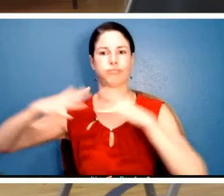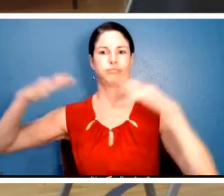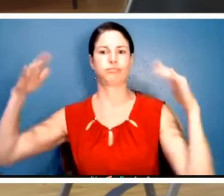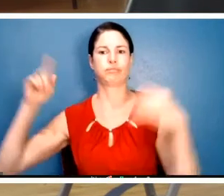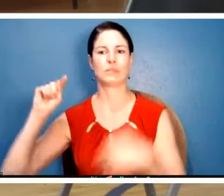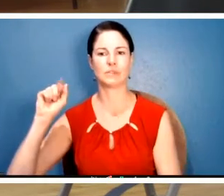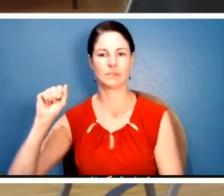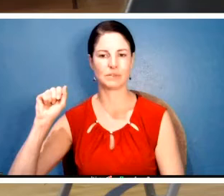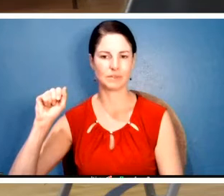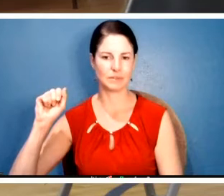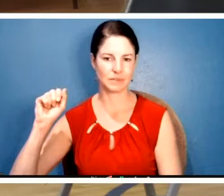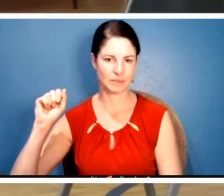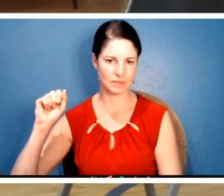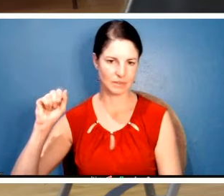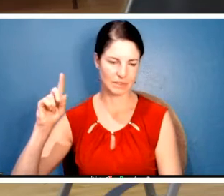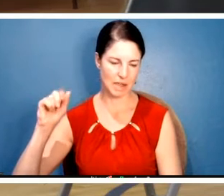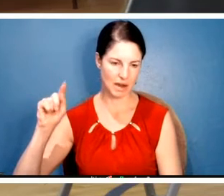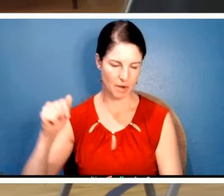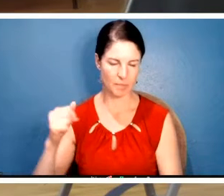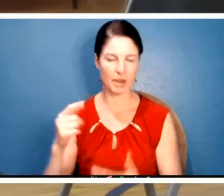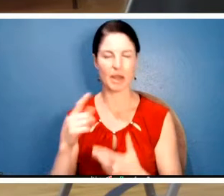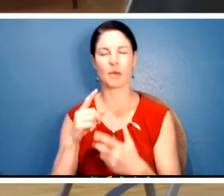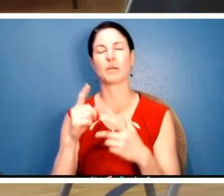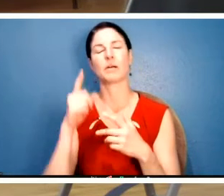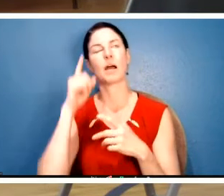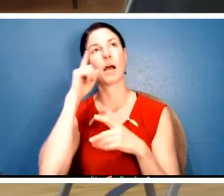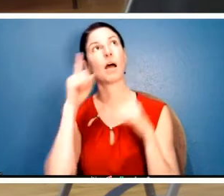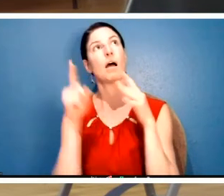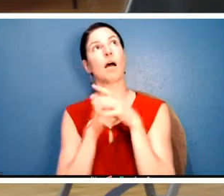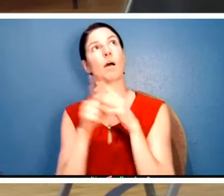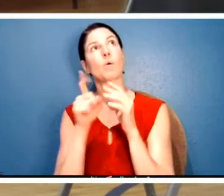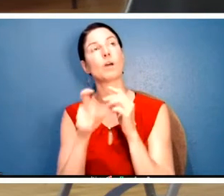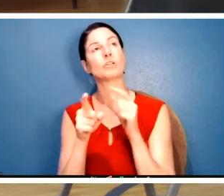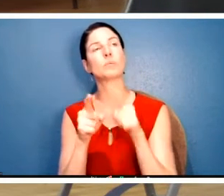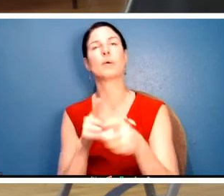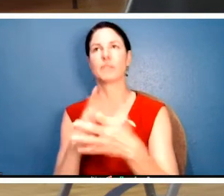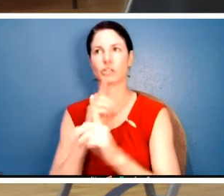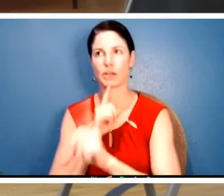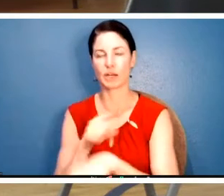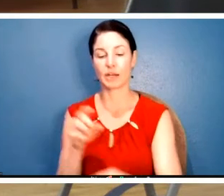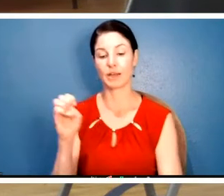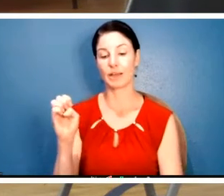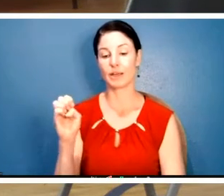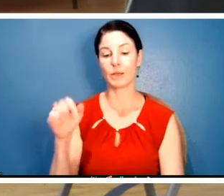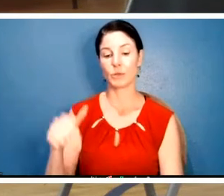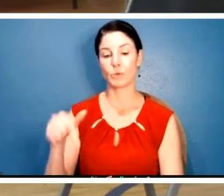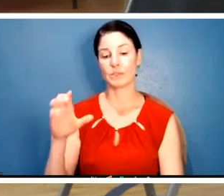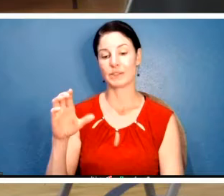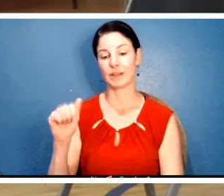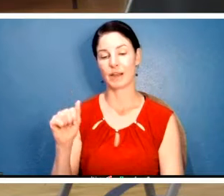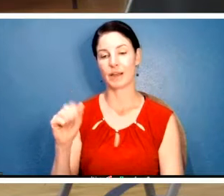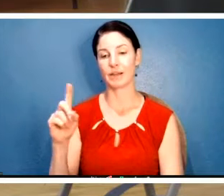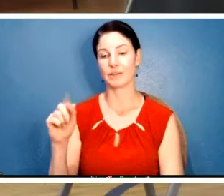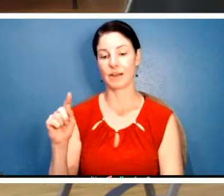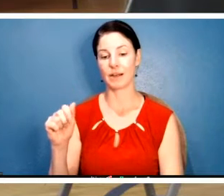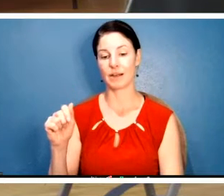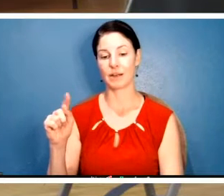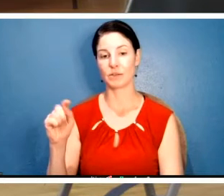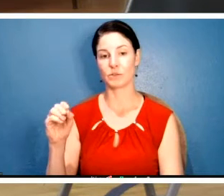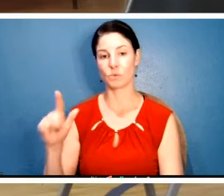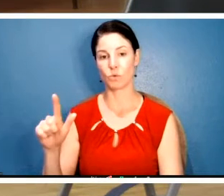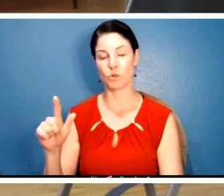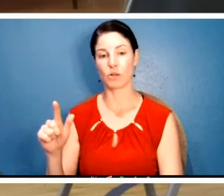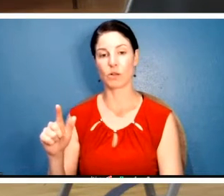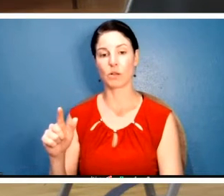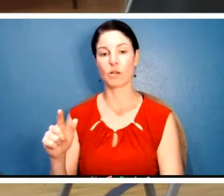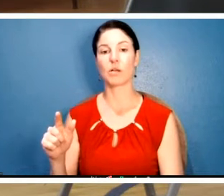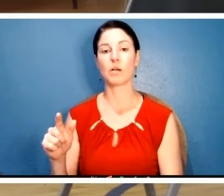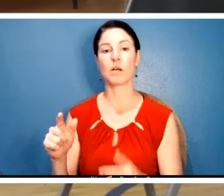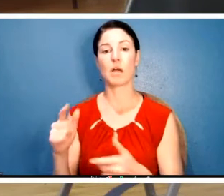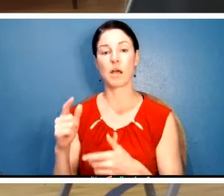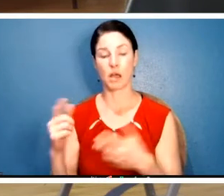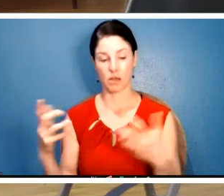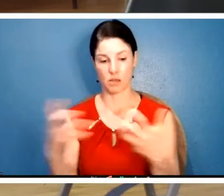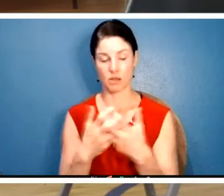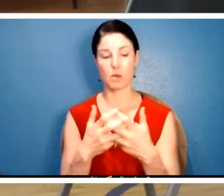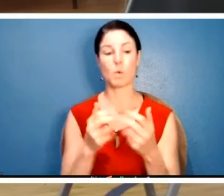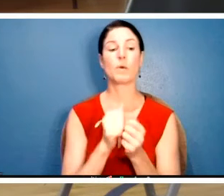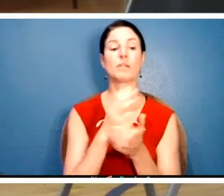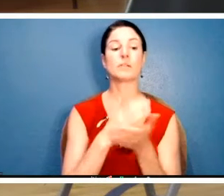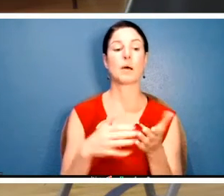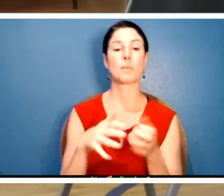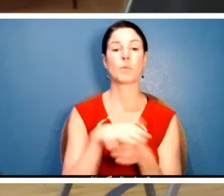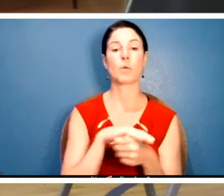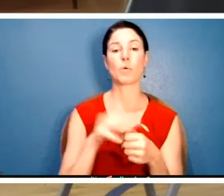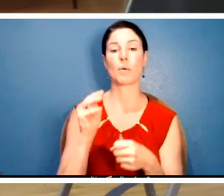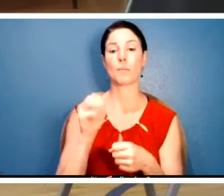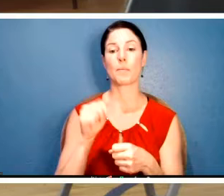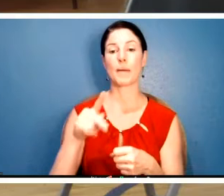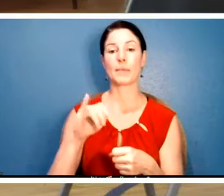SacGov: I had a question, but you answered it in the presentation on eq cia's data tool interfaces very well with some local napping tools, but evidently i'm still learning this not others.